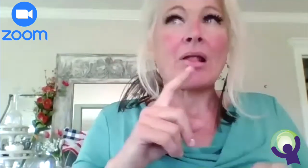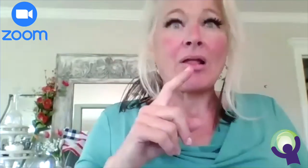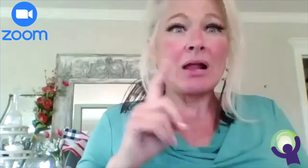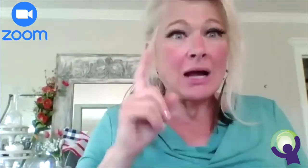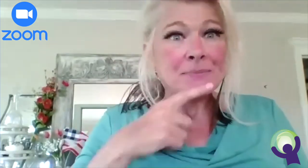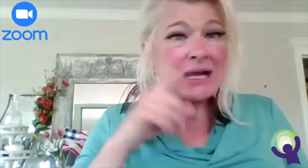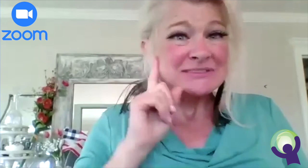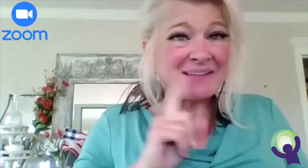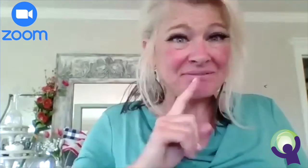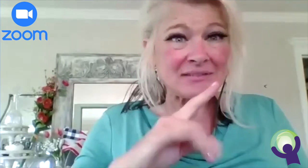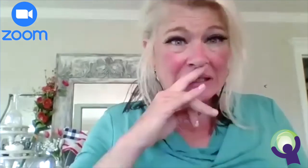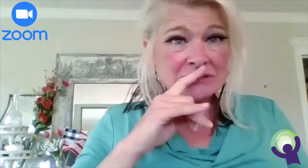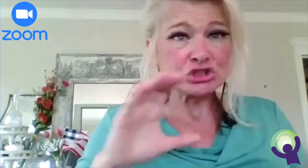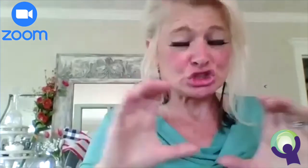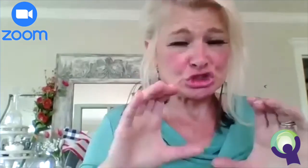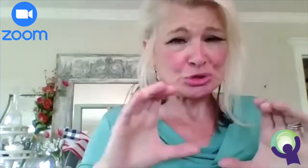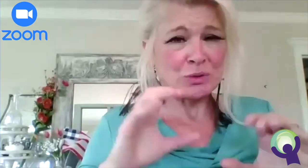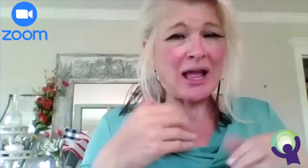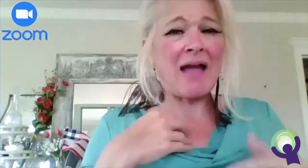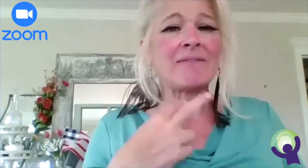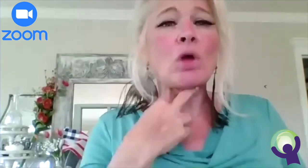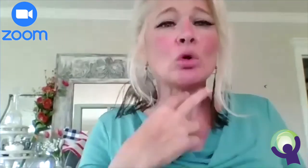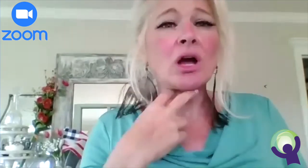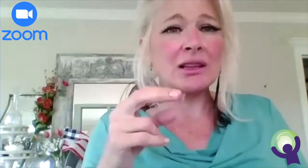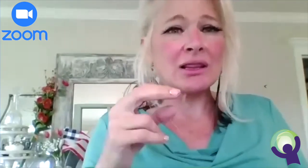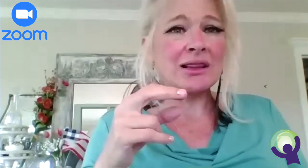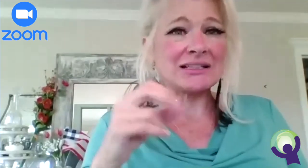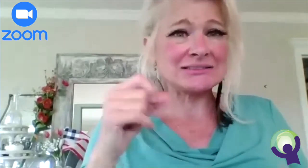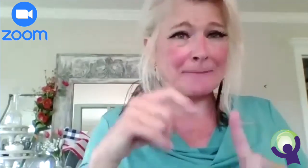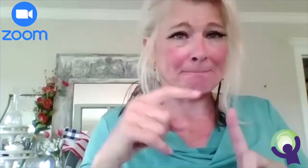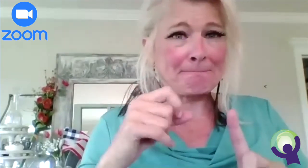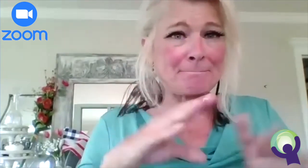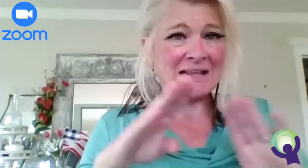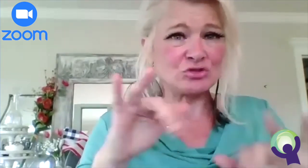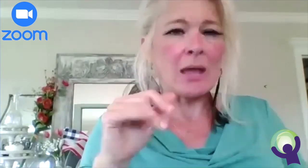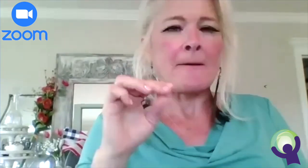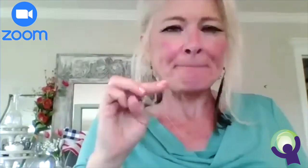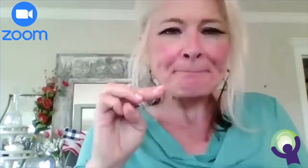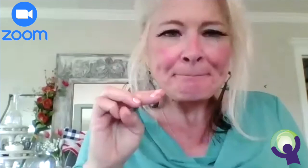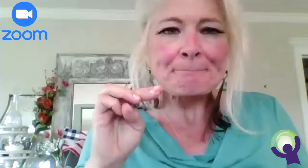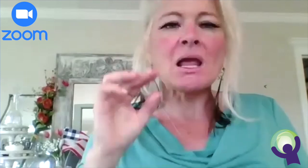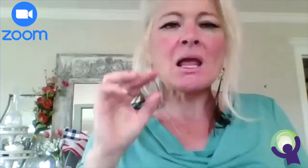of course that could be a separate issue entirely but with deaf kids maybe they're vocal they have